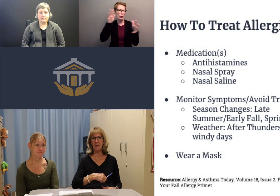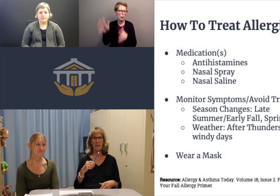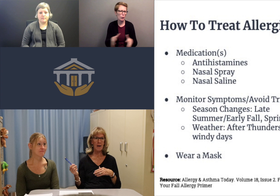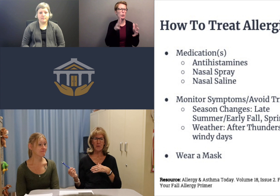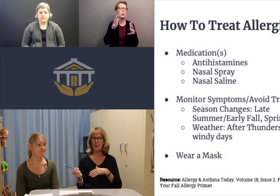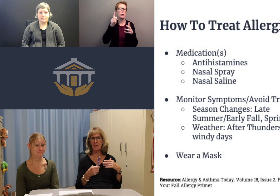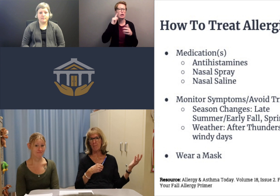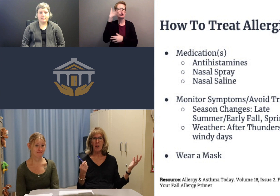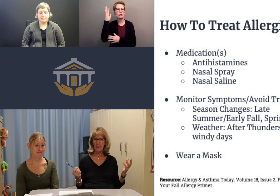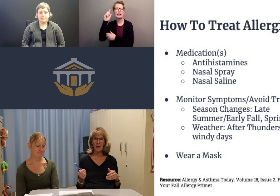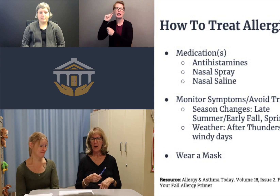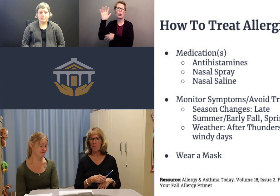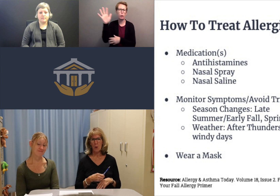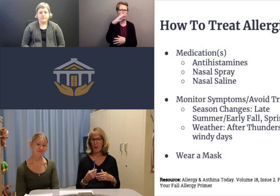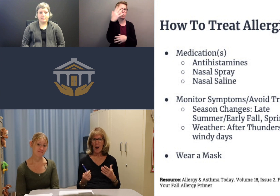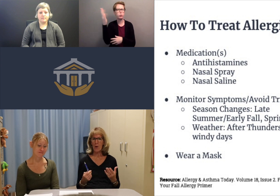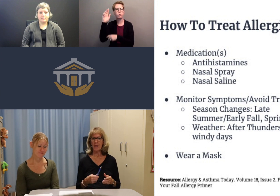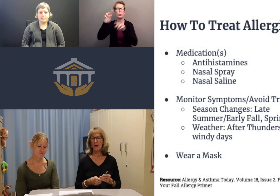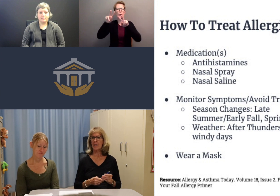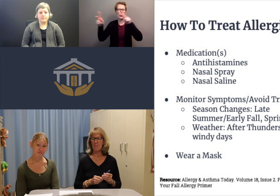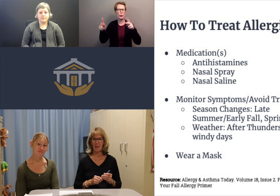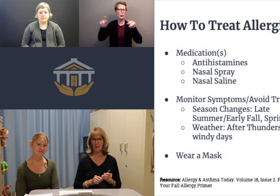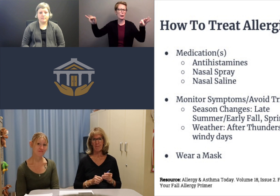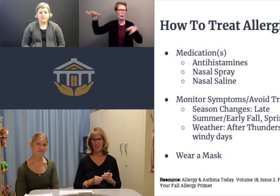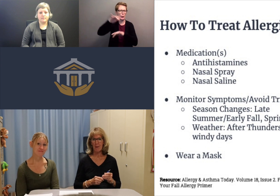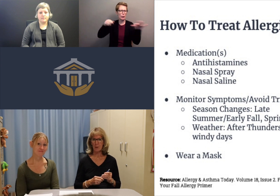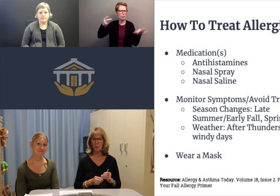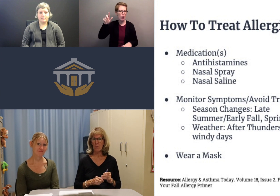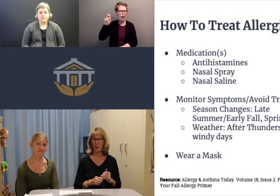a lot of trees and pollen blowing around, it could make your symptoms absolutely worse.